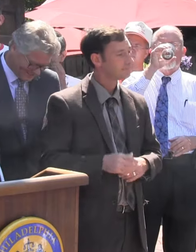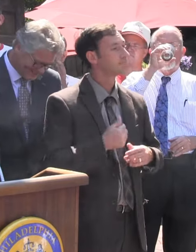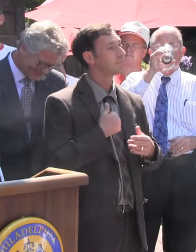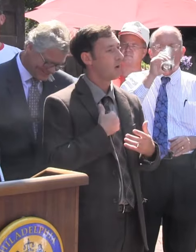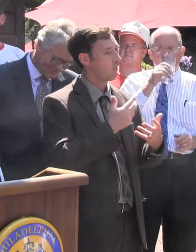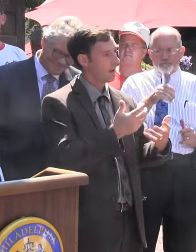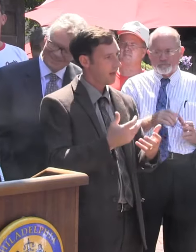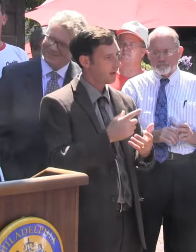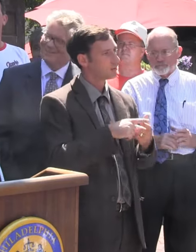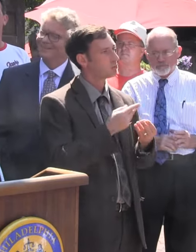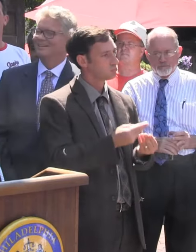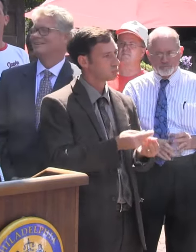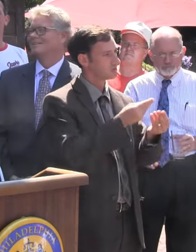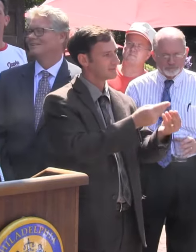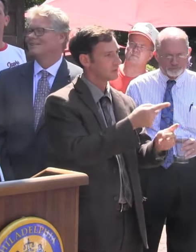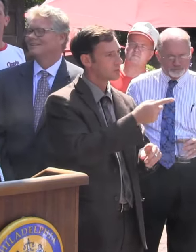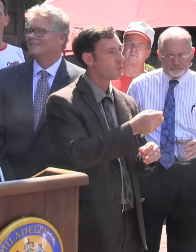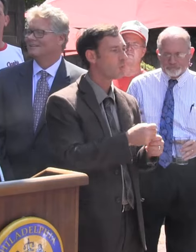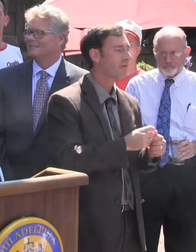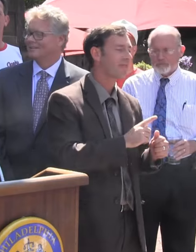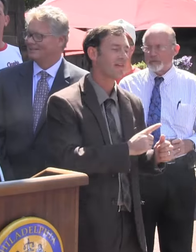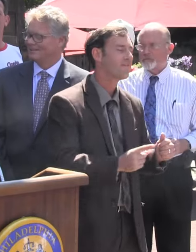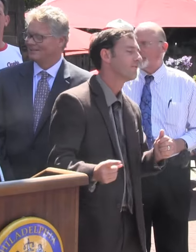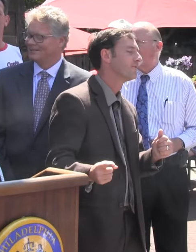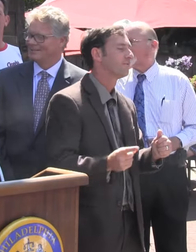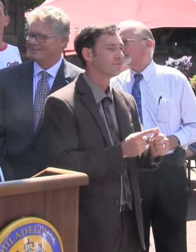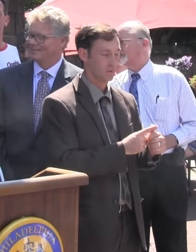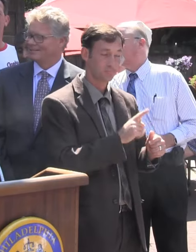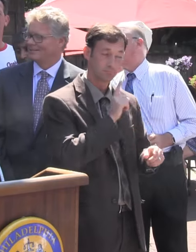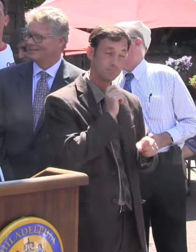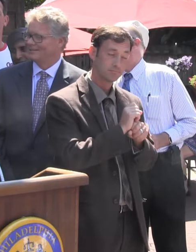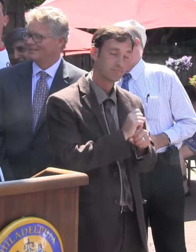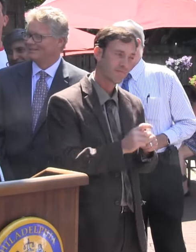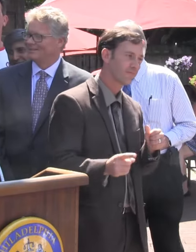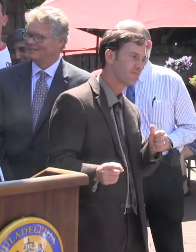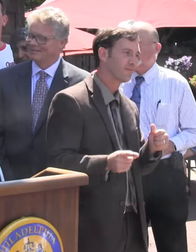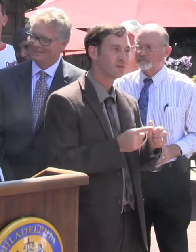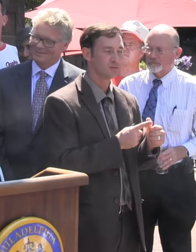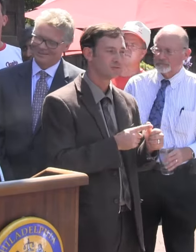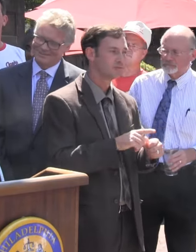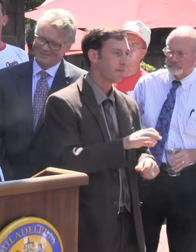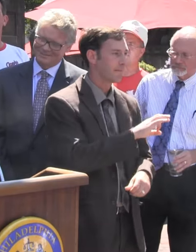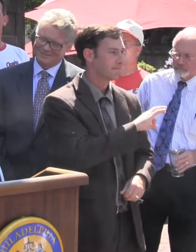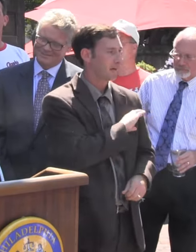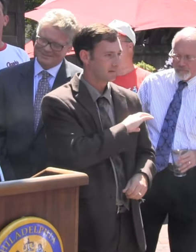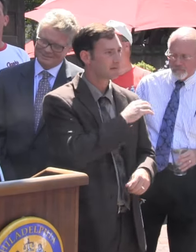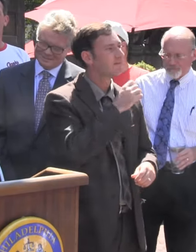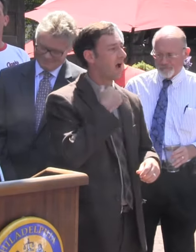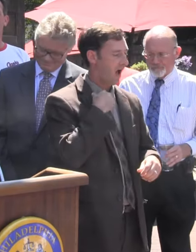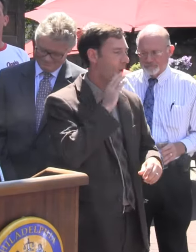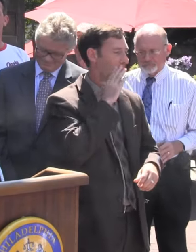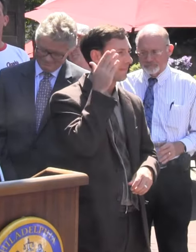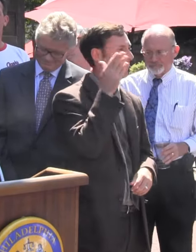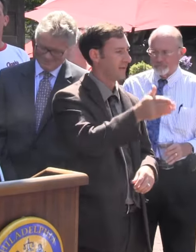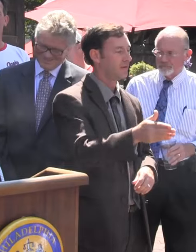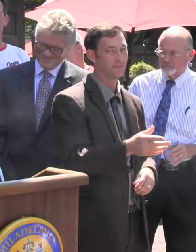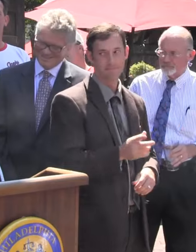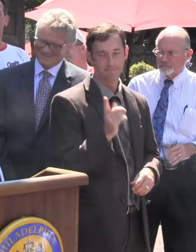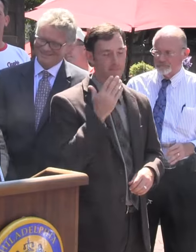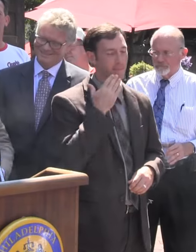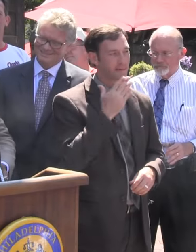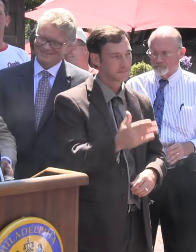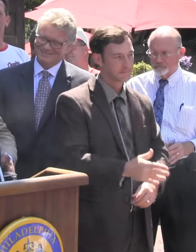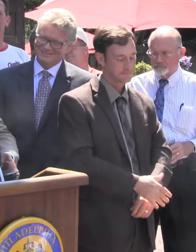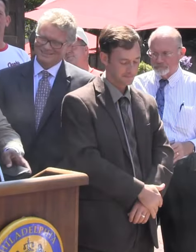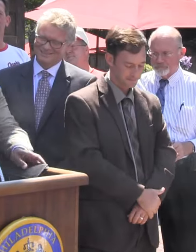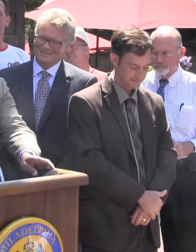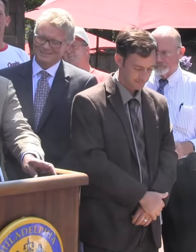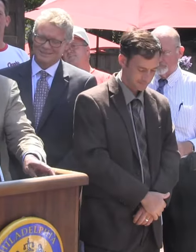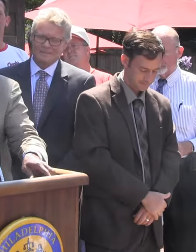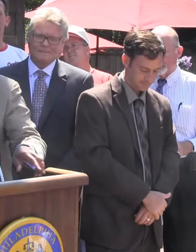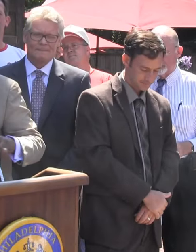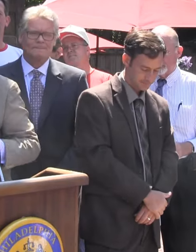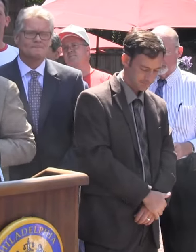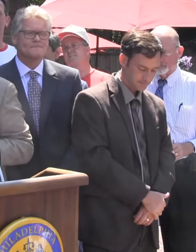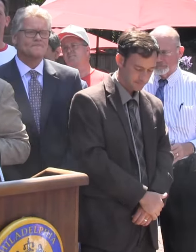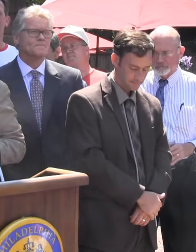present you, with the very first, and I do mean first, buttons for I'll Be There. And